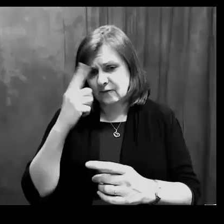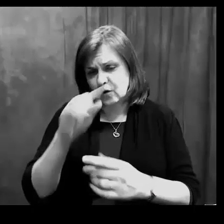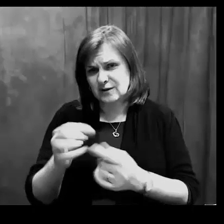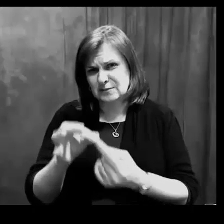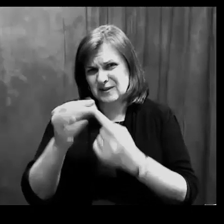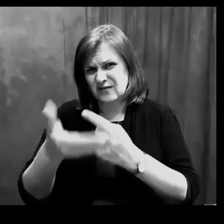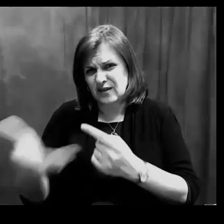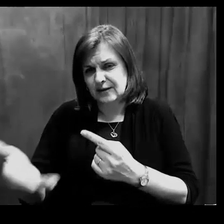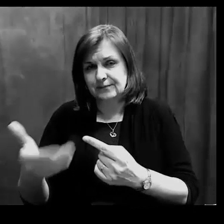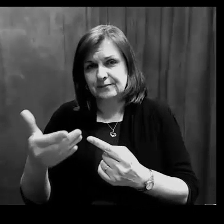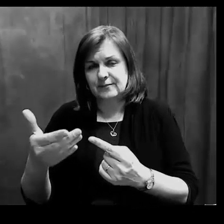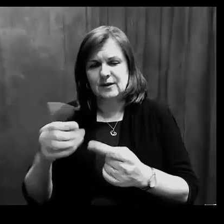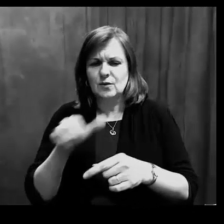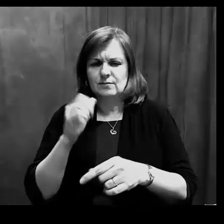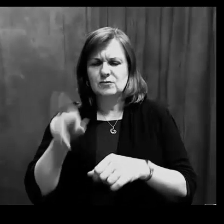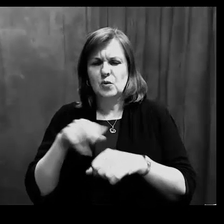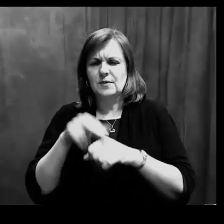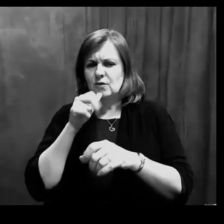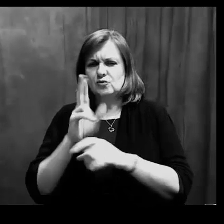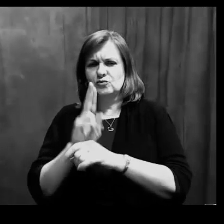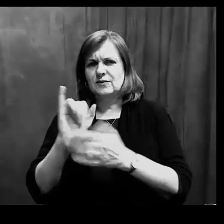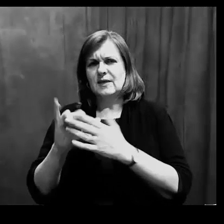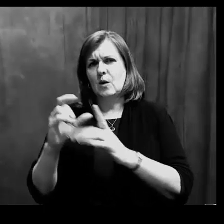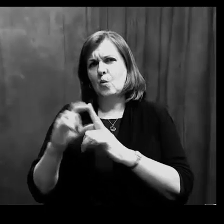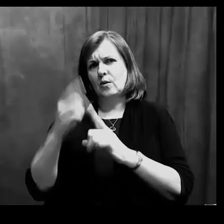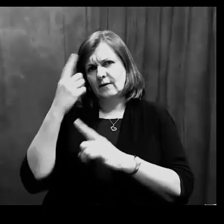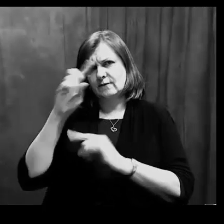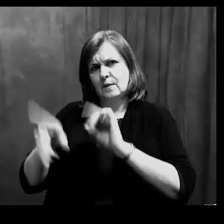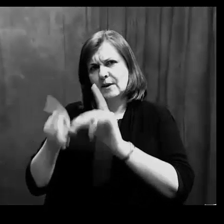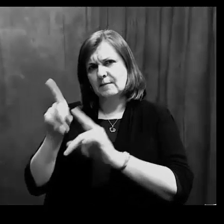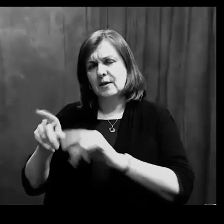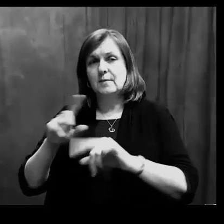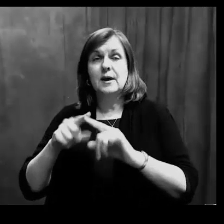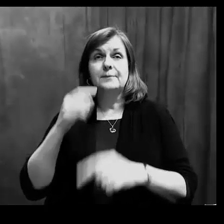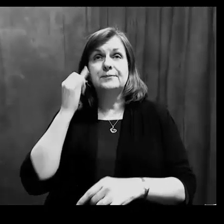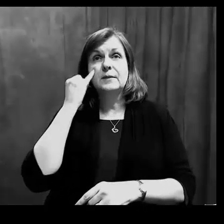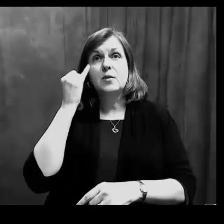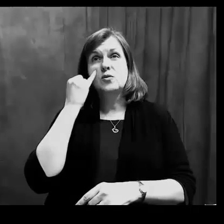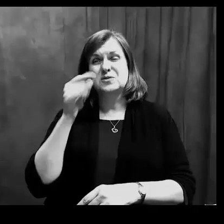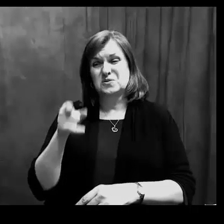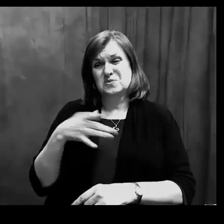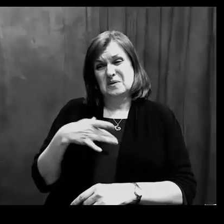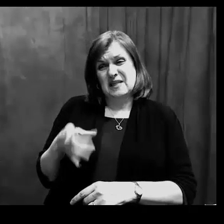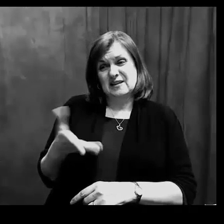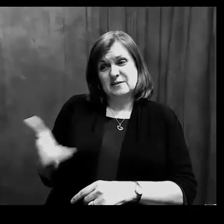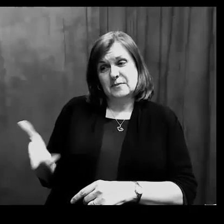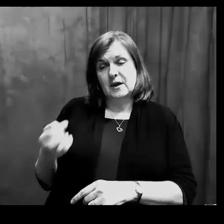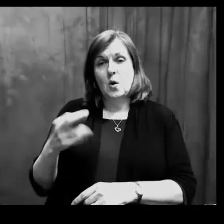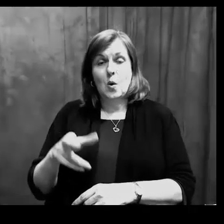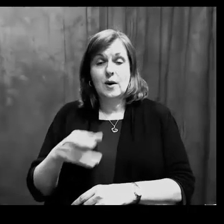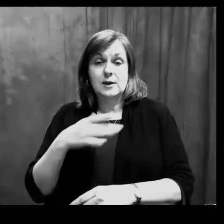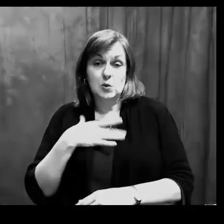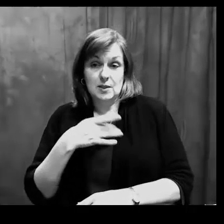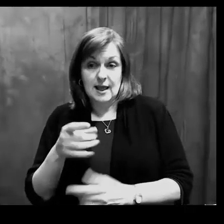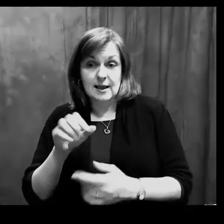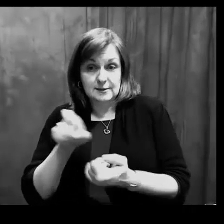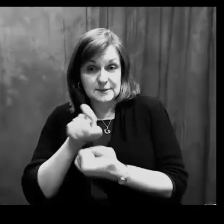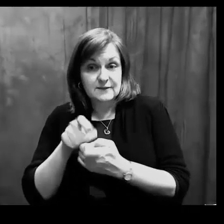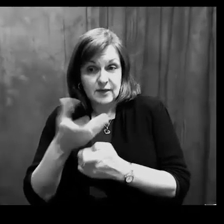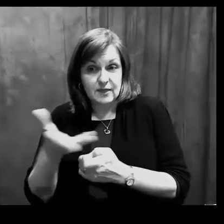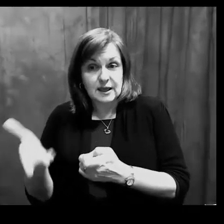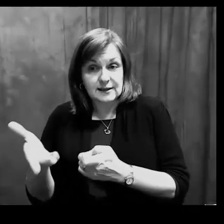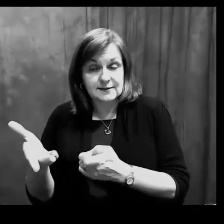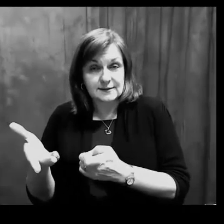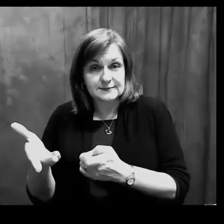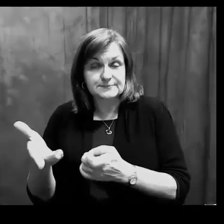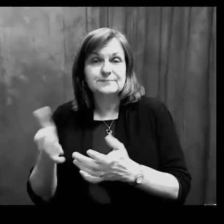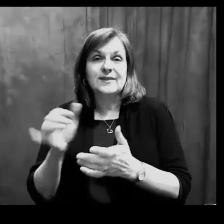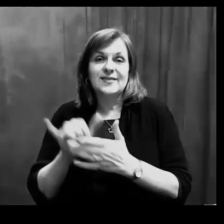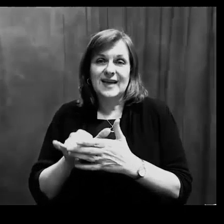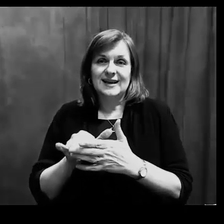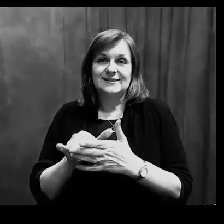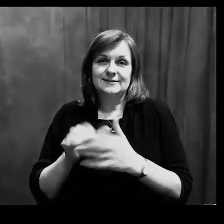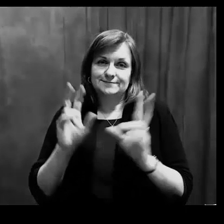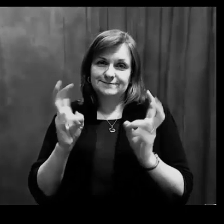we don't typically talk about it as tropisms in people -- but your aversions to particular things